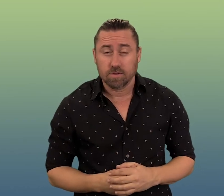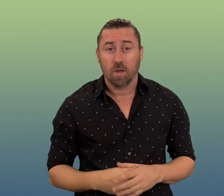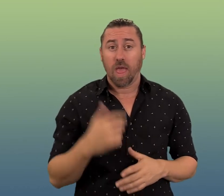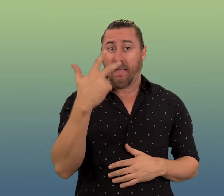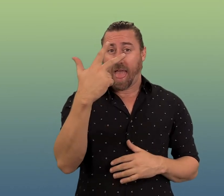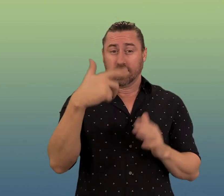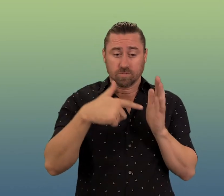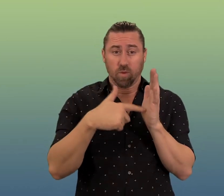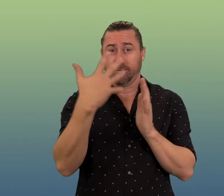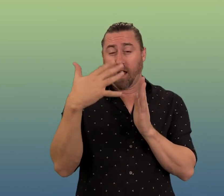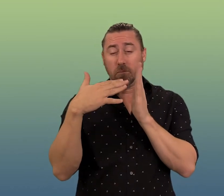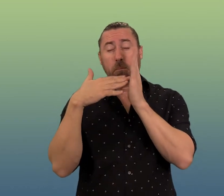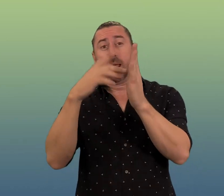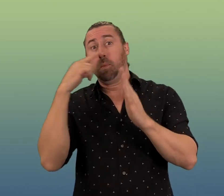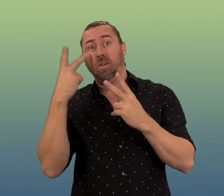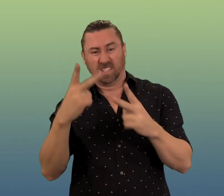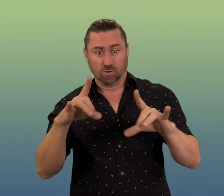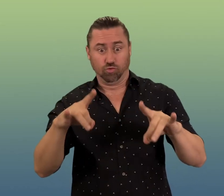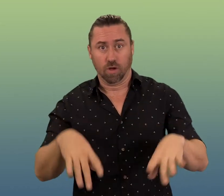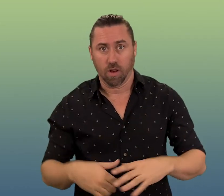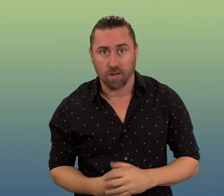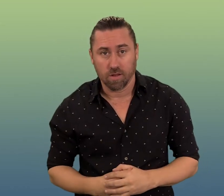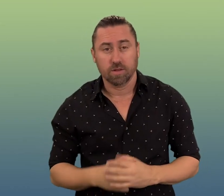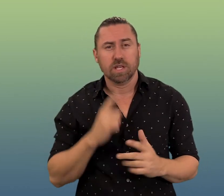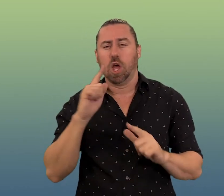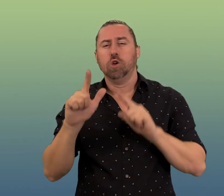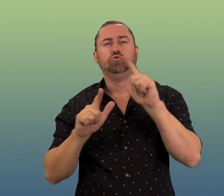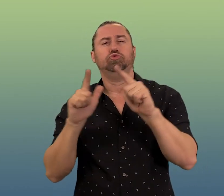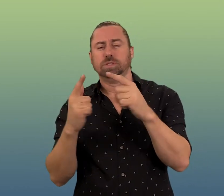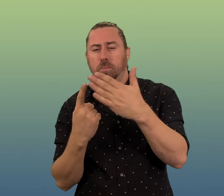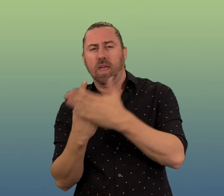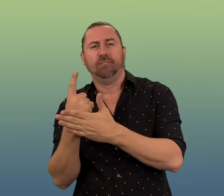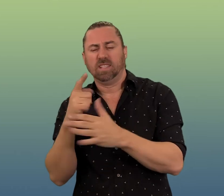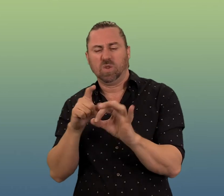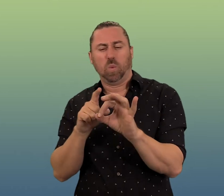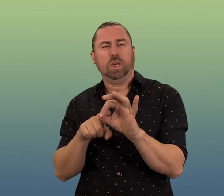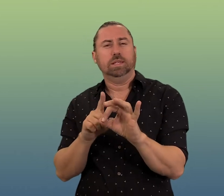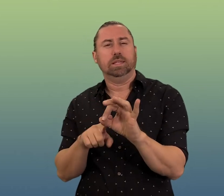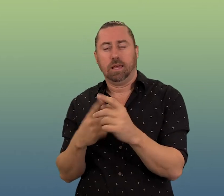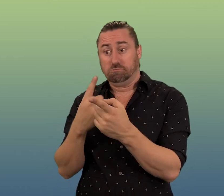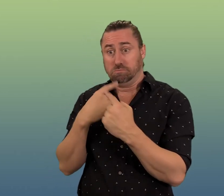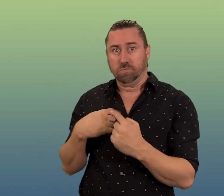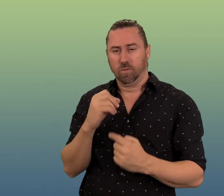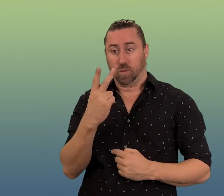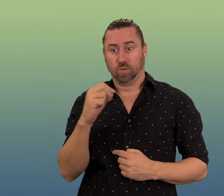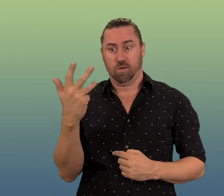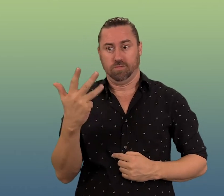with 8.5 million visitors to Australia, Tourism and Events Queensland, 2019.